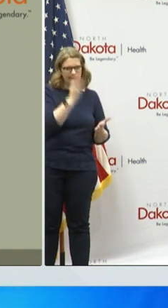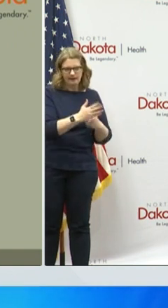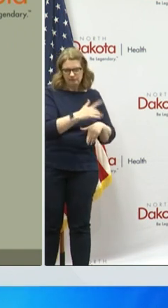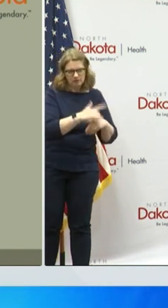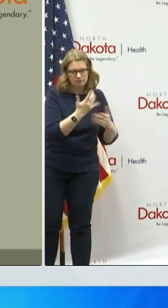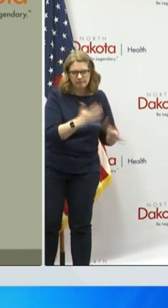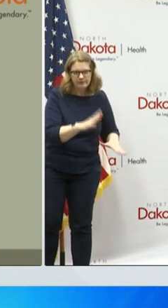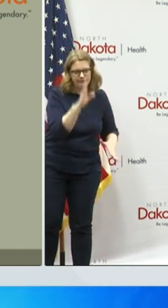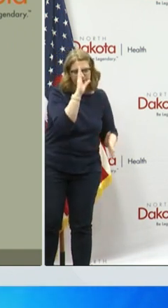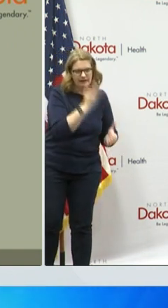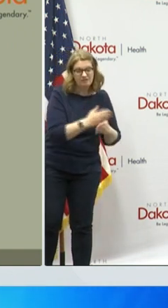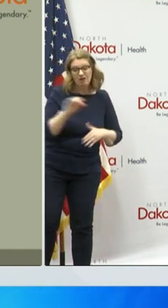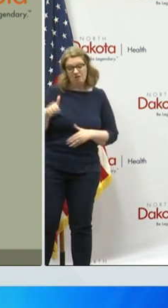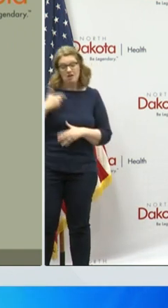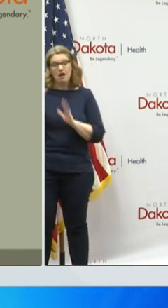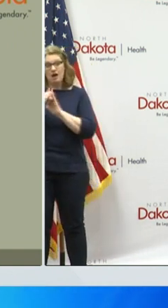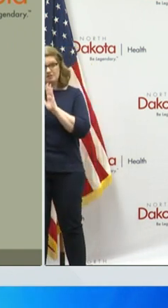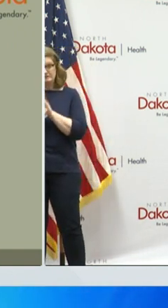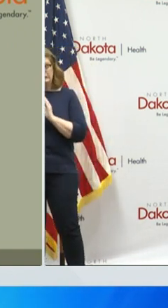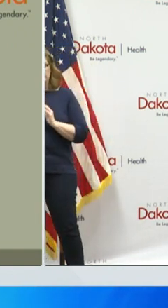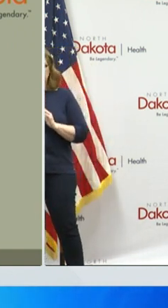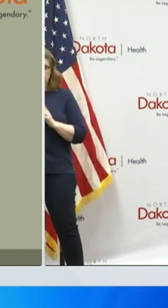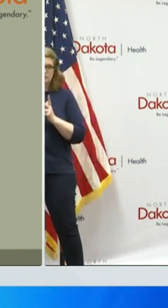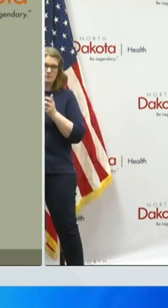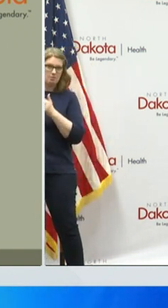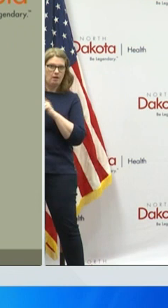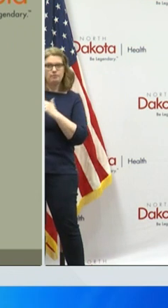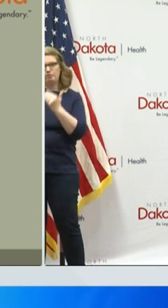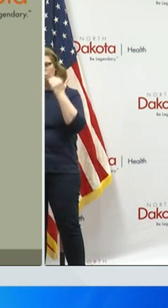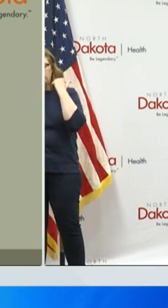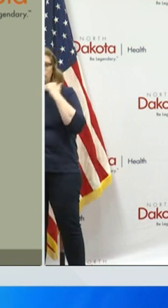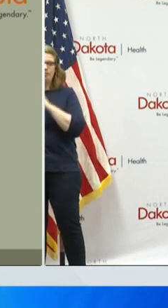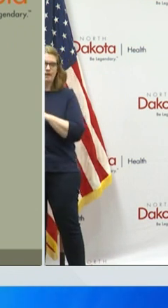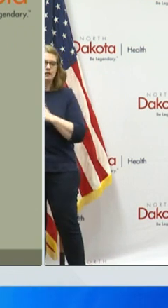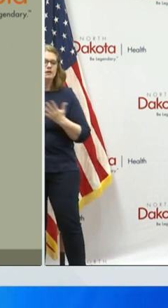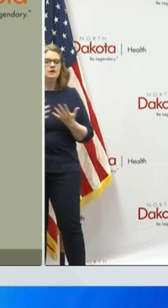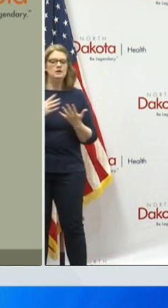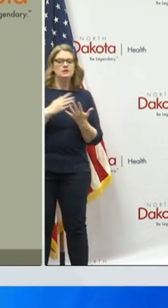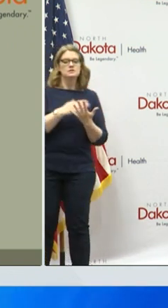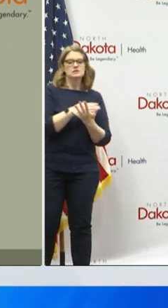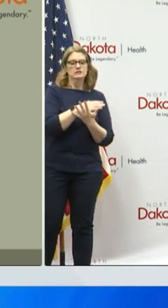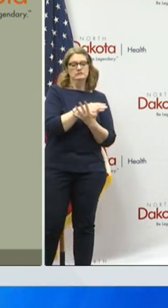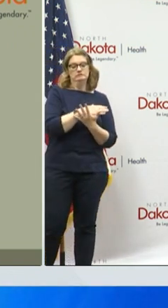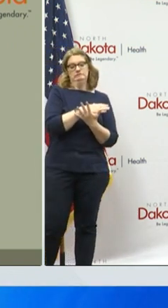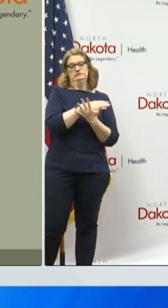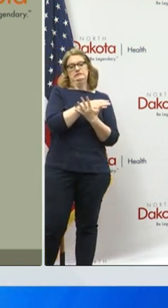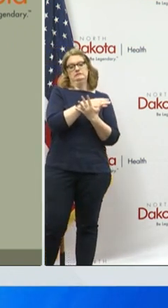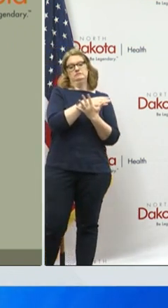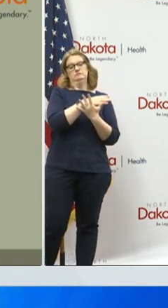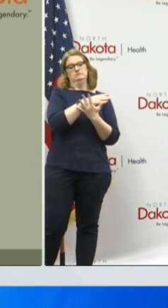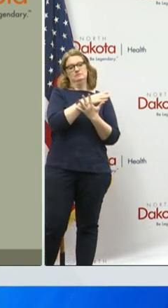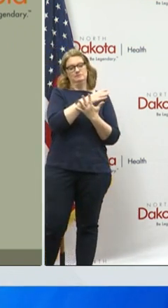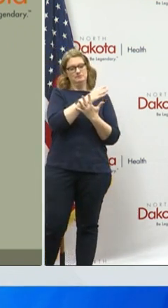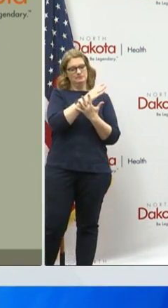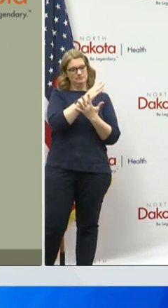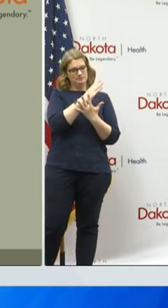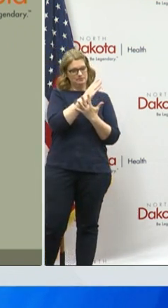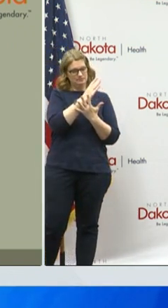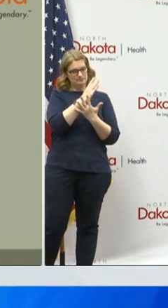WITH FIVE LEVELS, CRITICAL IN THE DEEP RED WHICH WE WERE NEVER IN THANKFULFULLY. OTHER STATES WERE THERE AND STAYED FOR A LONG TIME.